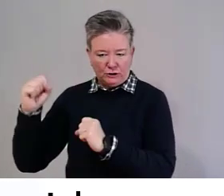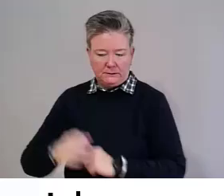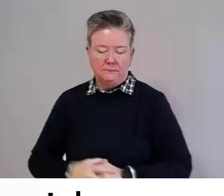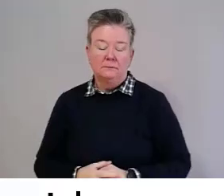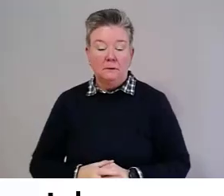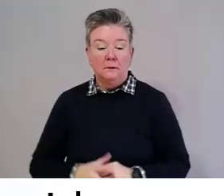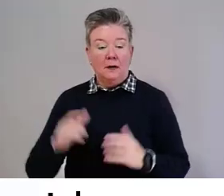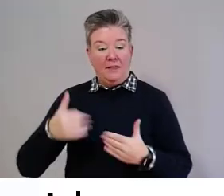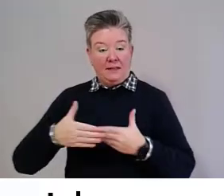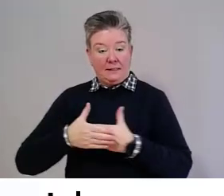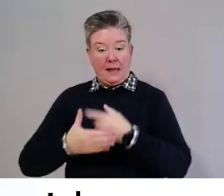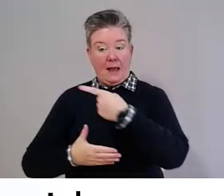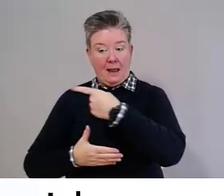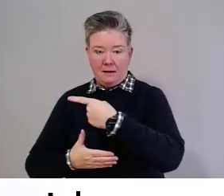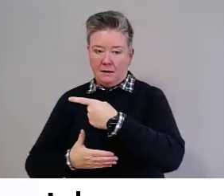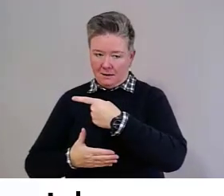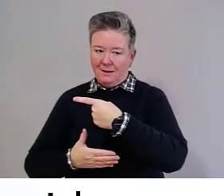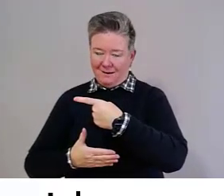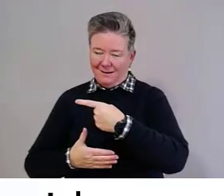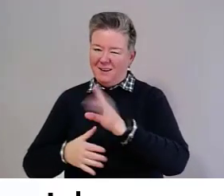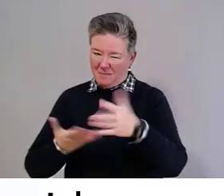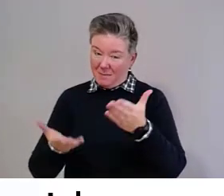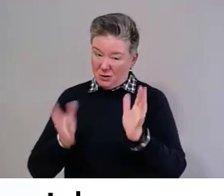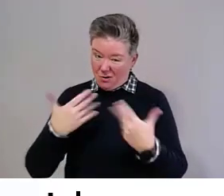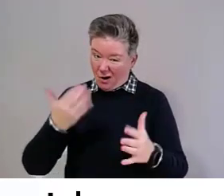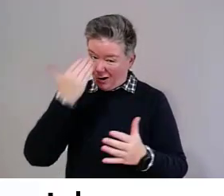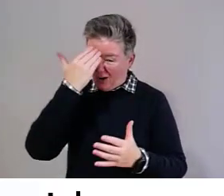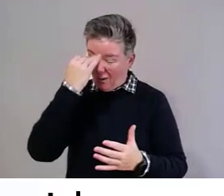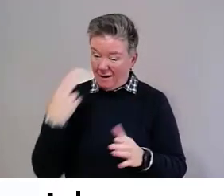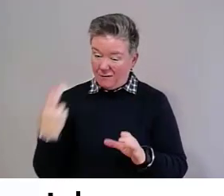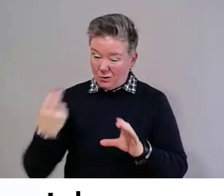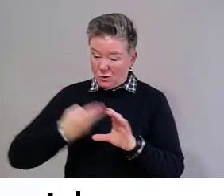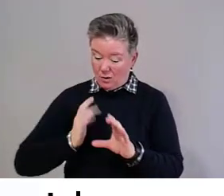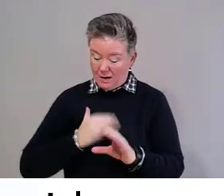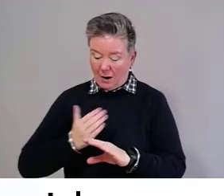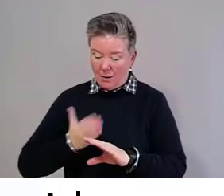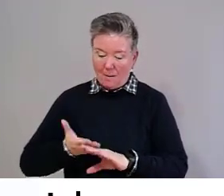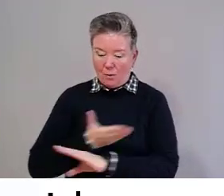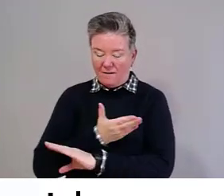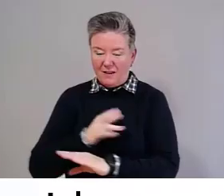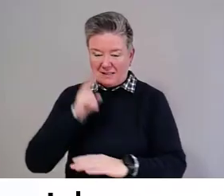This slide may look really familiar to you if you joined our previous DHH Insights webinar